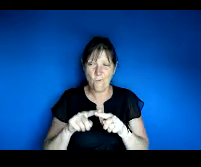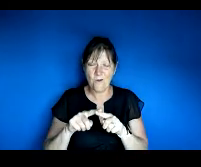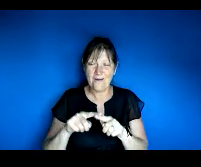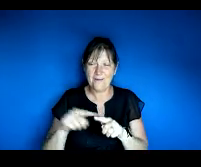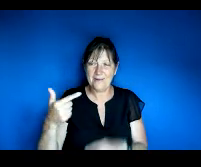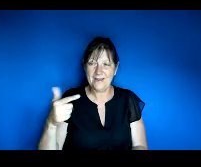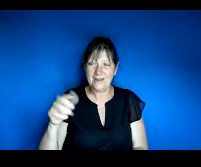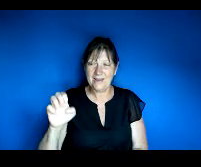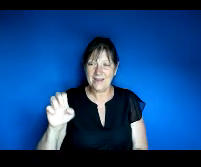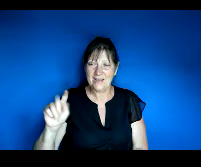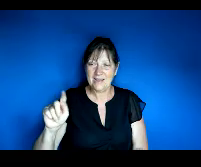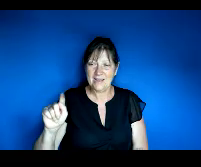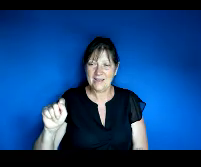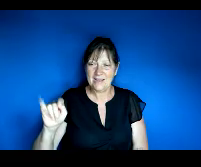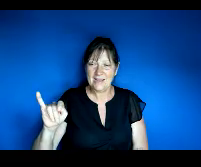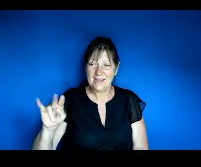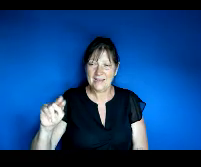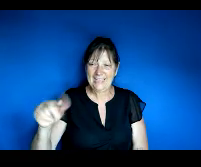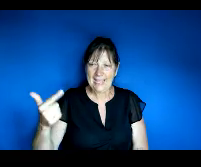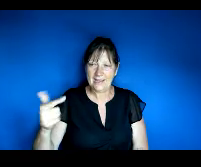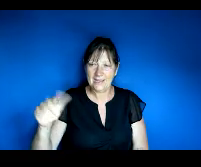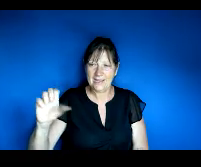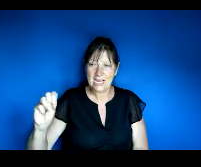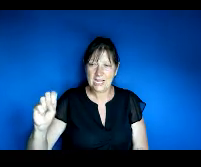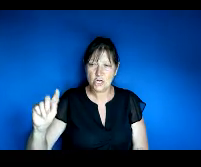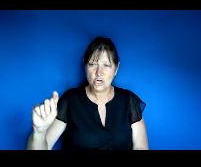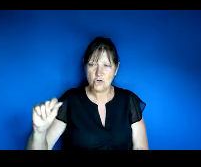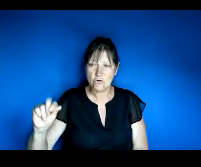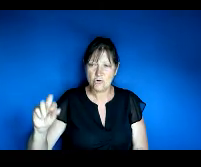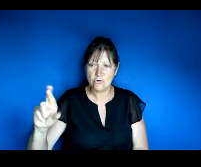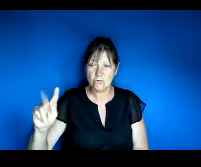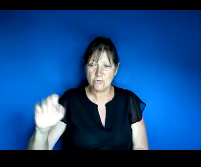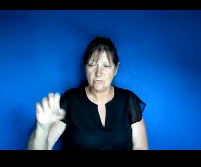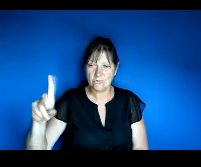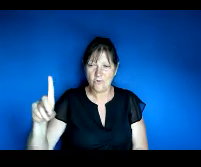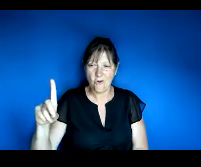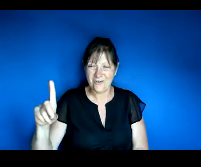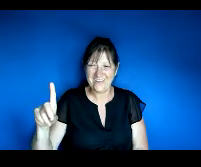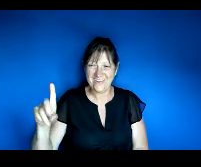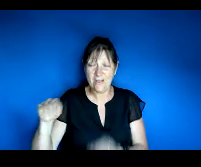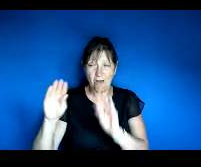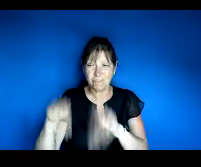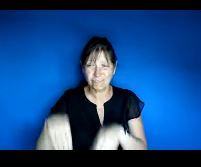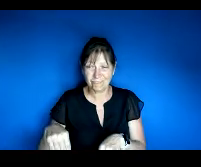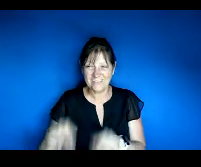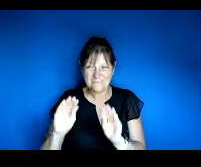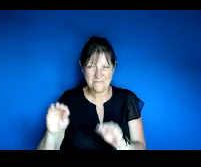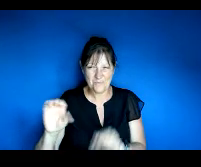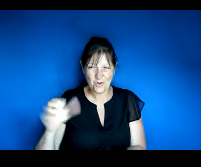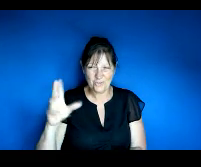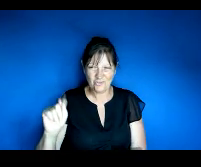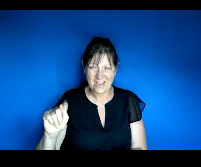I can put the link to that as well in the chat here. And now, Aaron, there's a question here